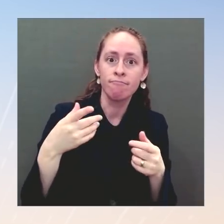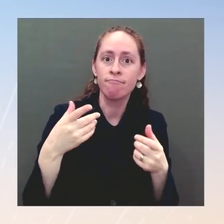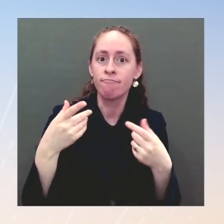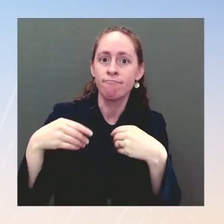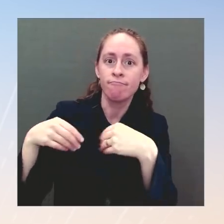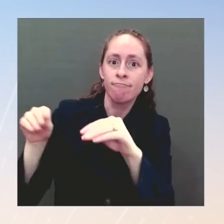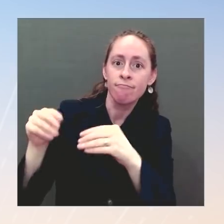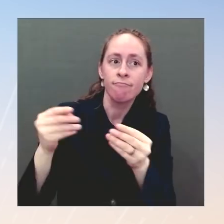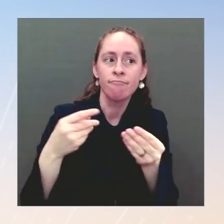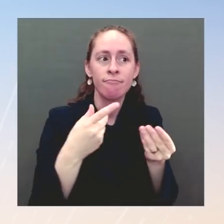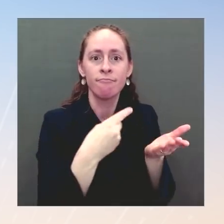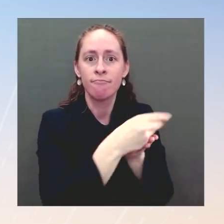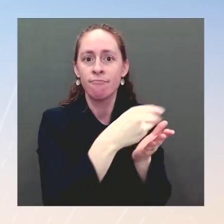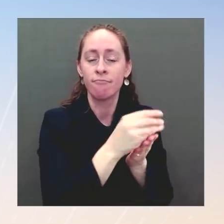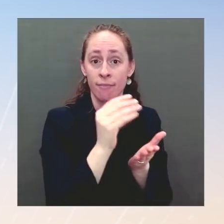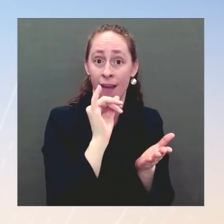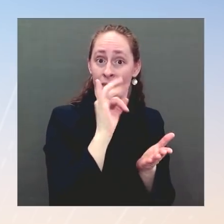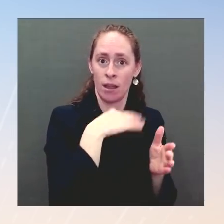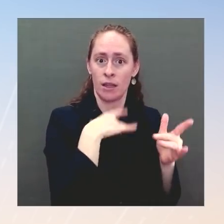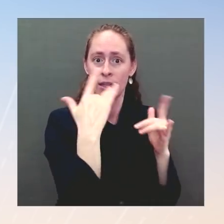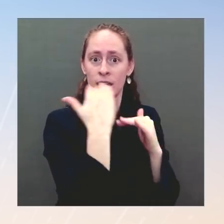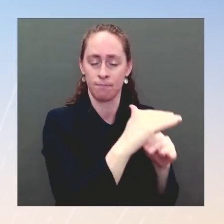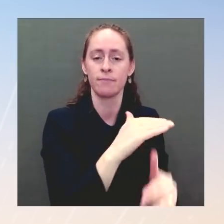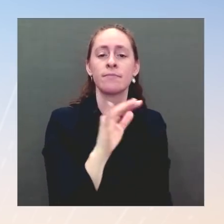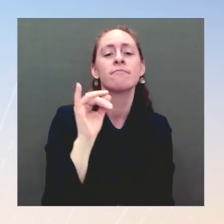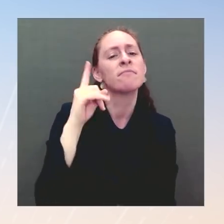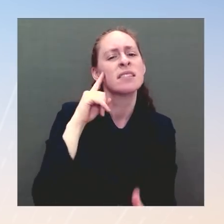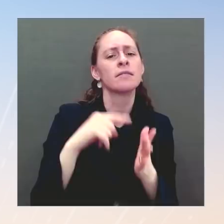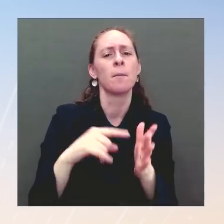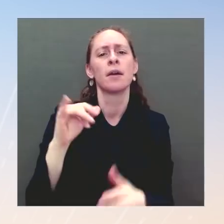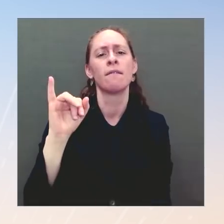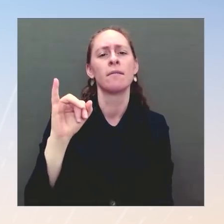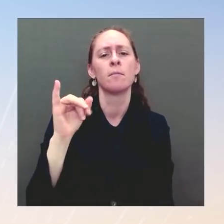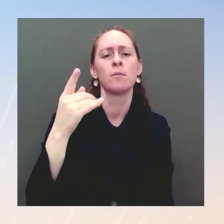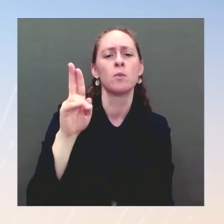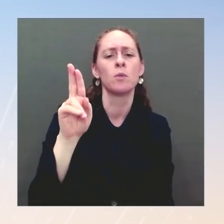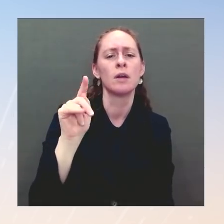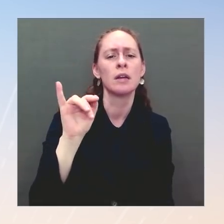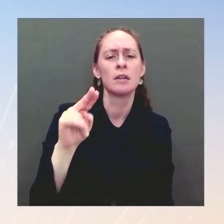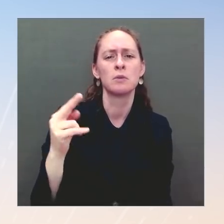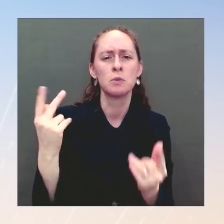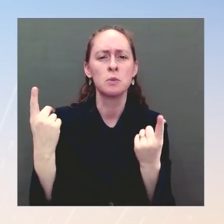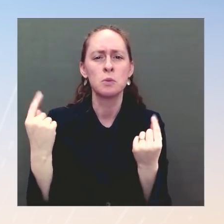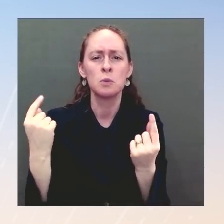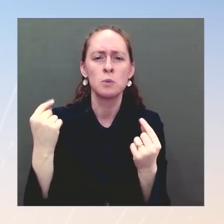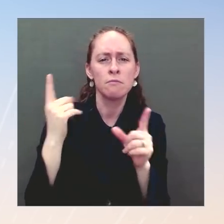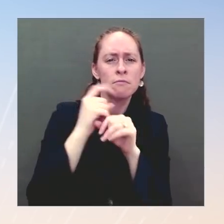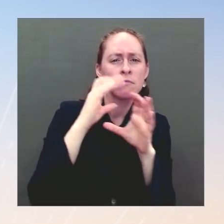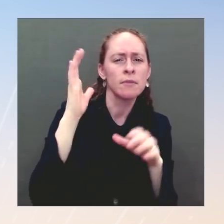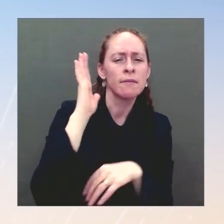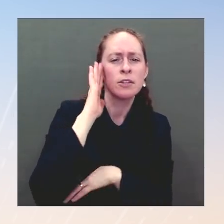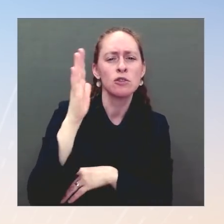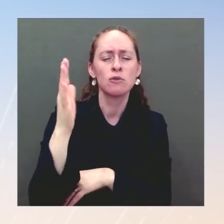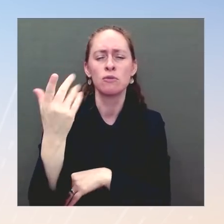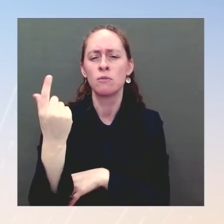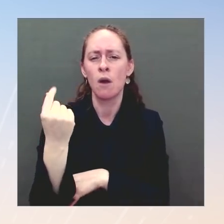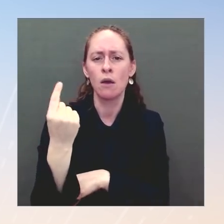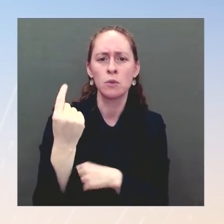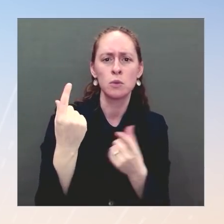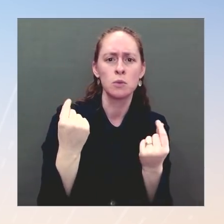there is a lot of access to different industries, technologies that he needs and would rely on in order for the economy to grow and flourish in the future,